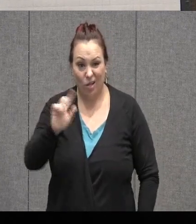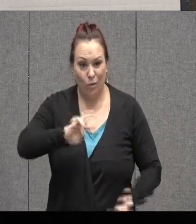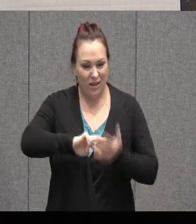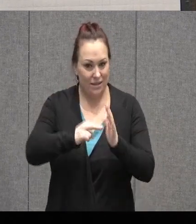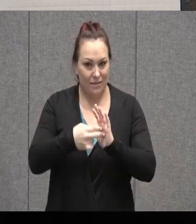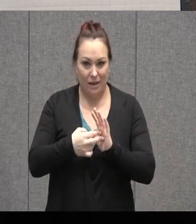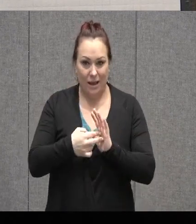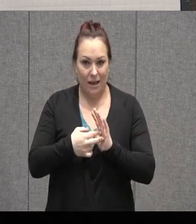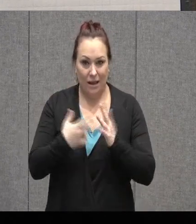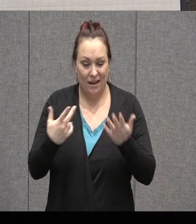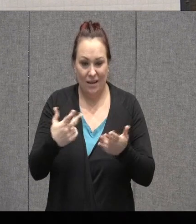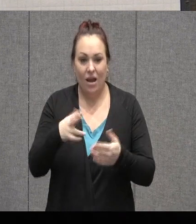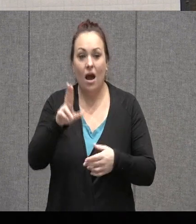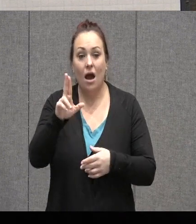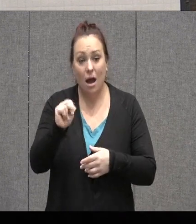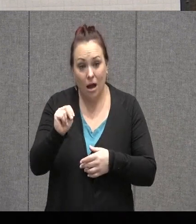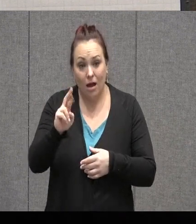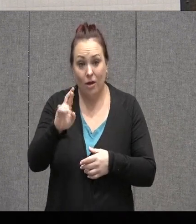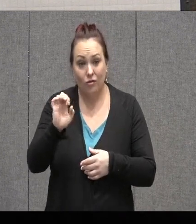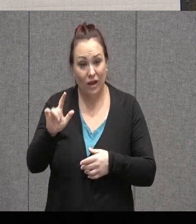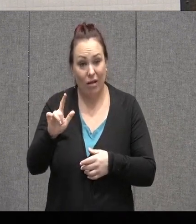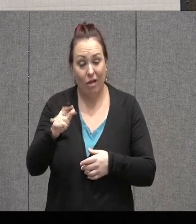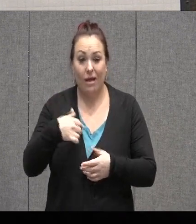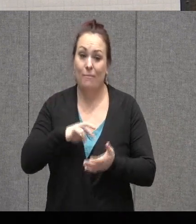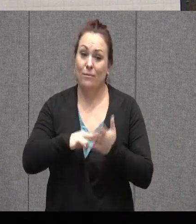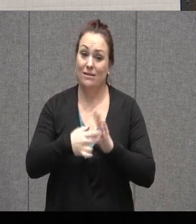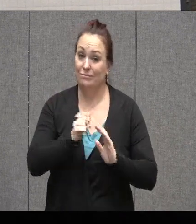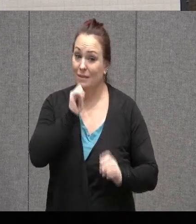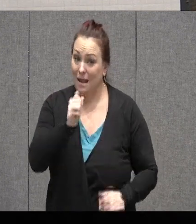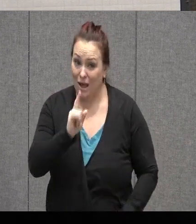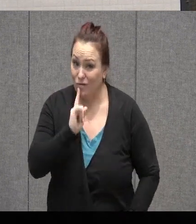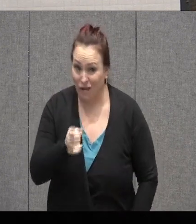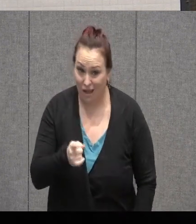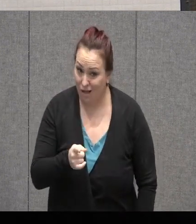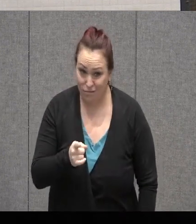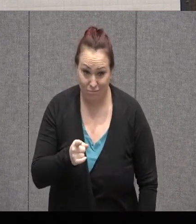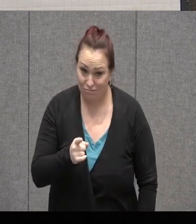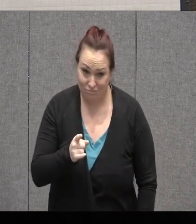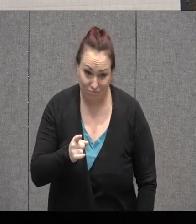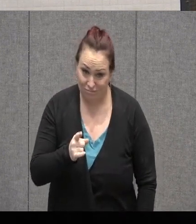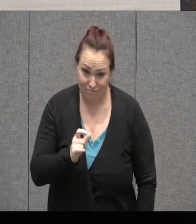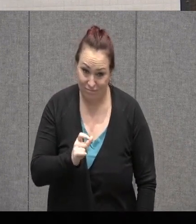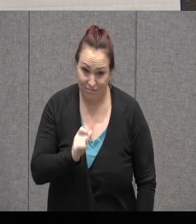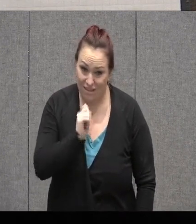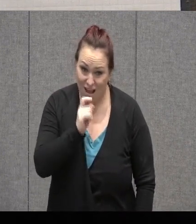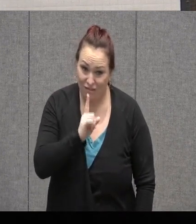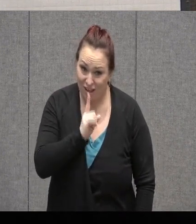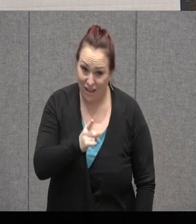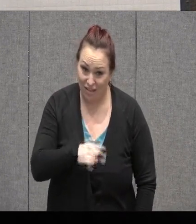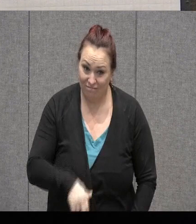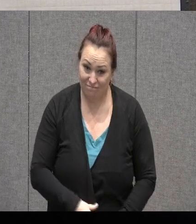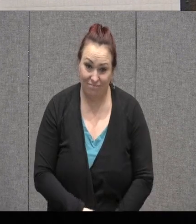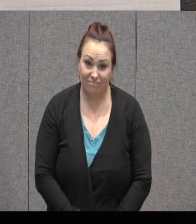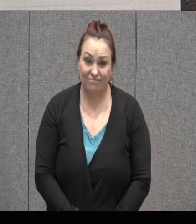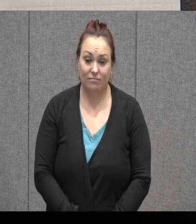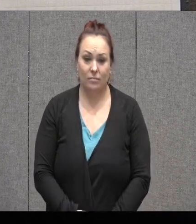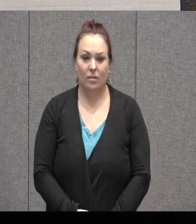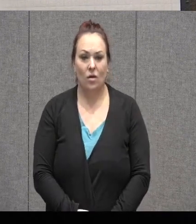What does unreal mean? It's not real, right. Not real. Or unkind.